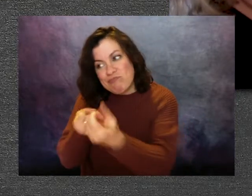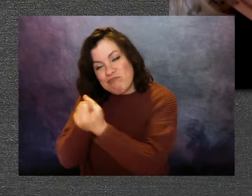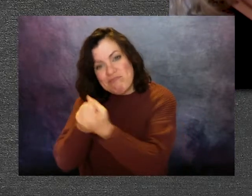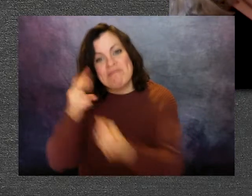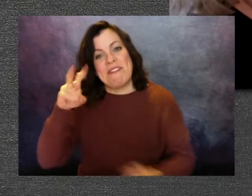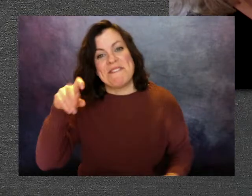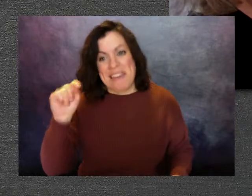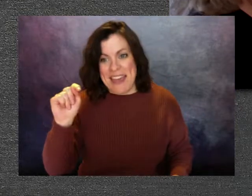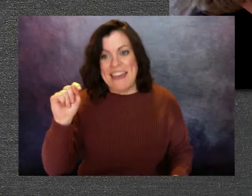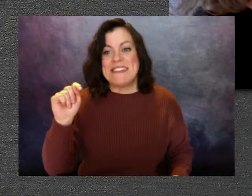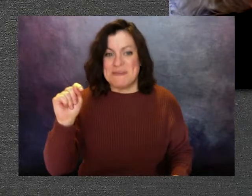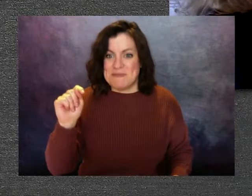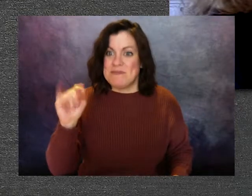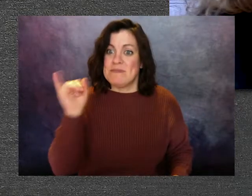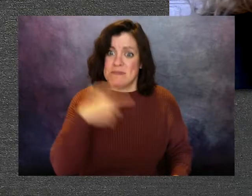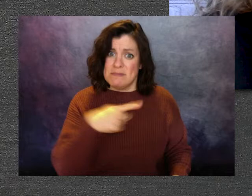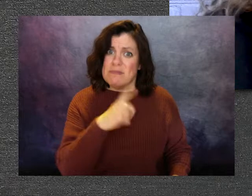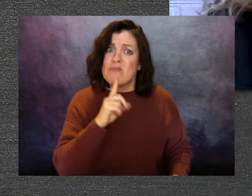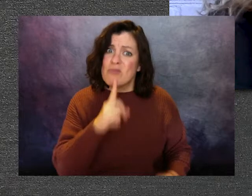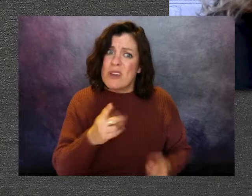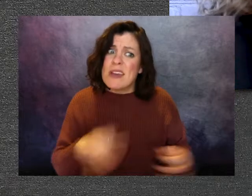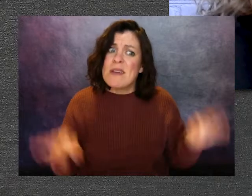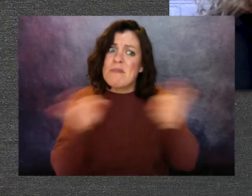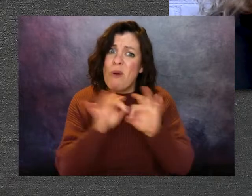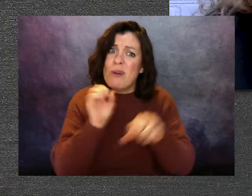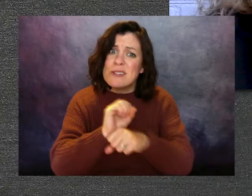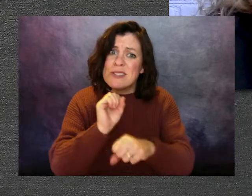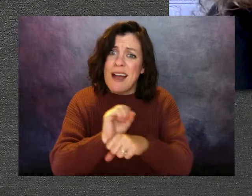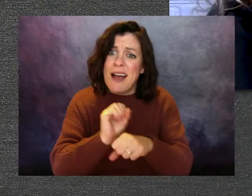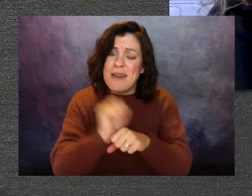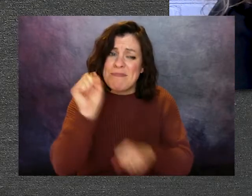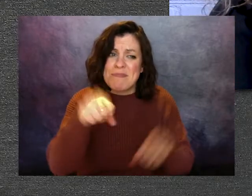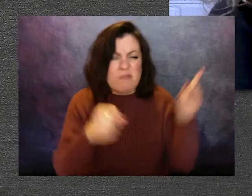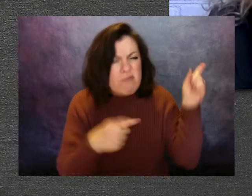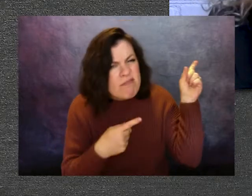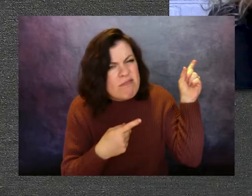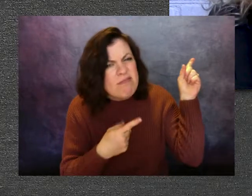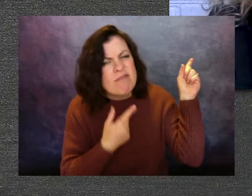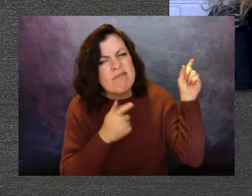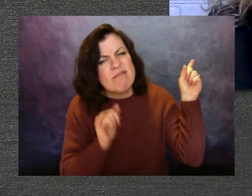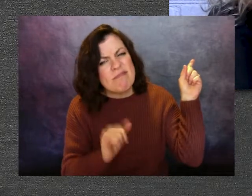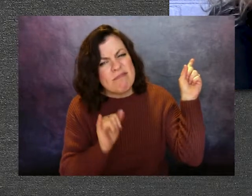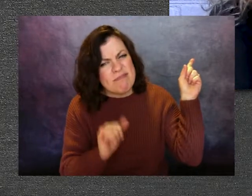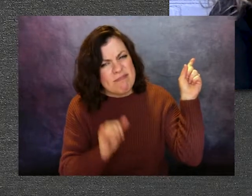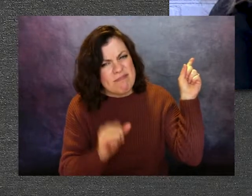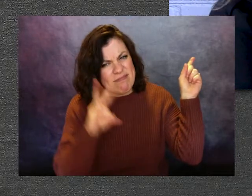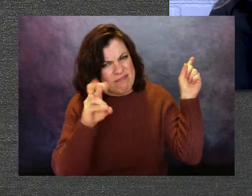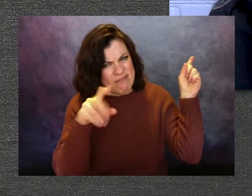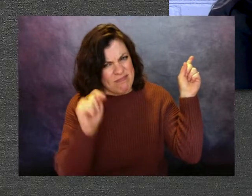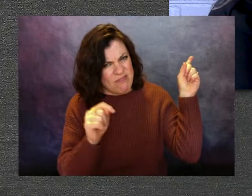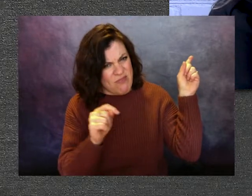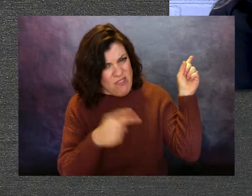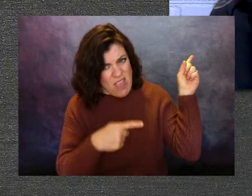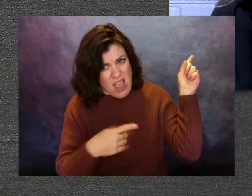They're all important jobs. Mhm, do veterinarians like animals?